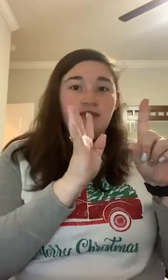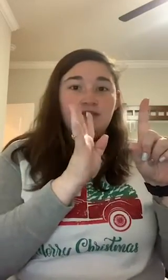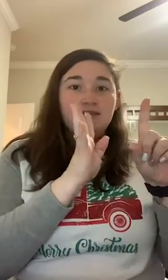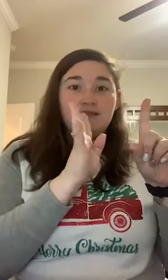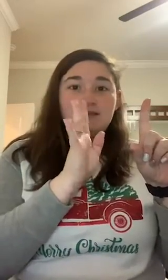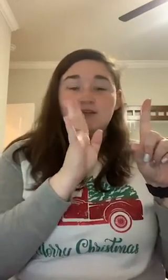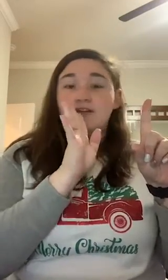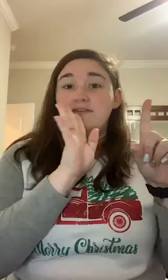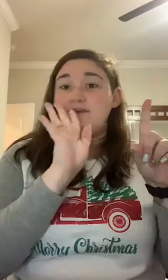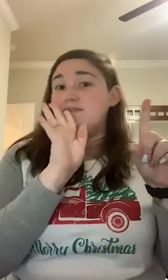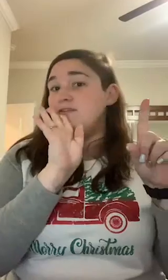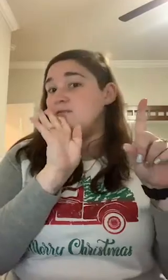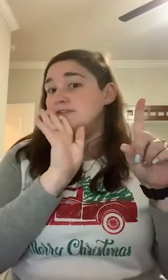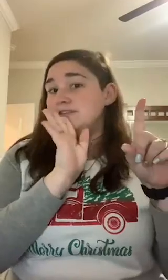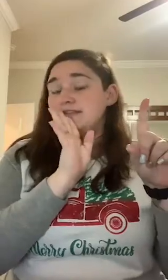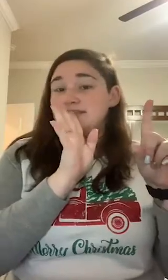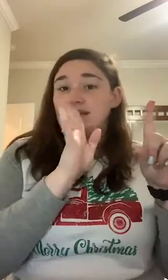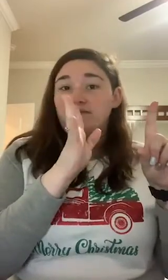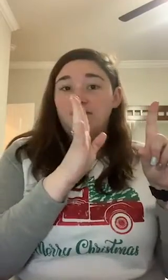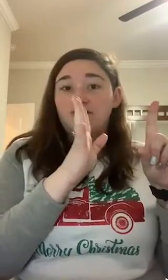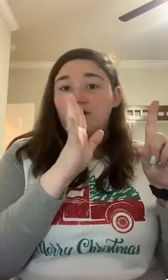it's going to start in front of you almost like the sign for talk